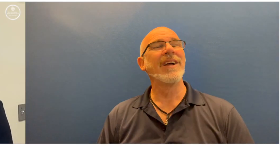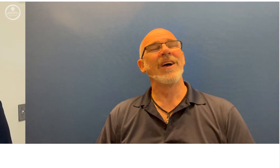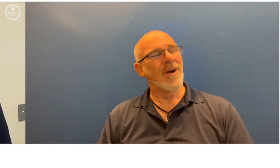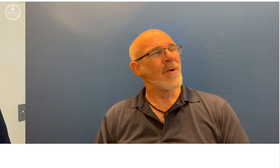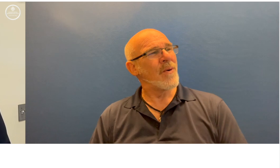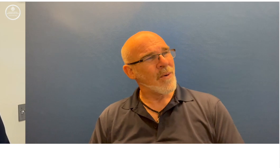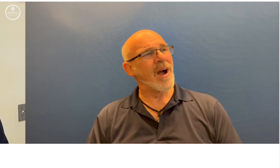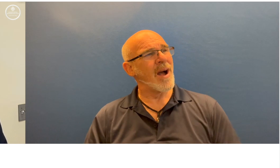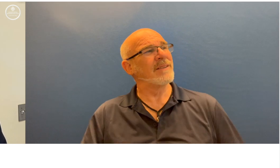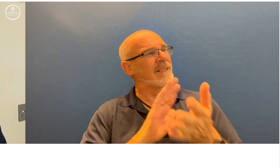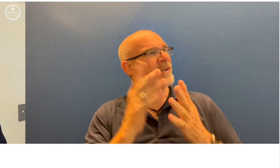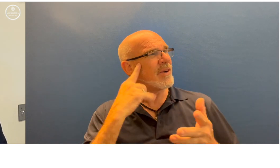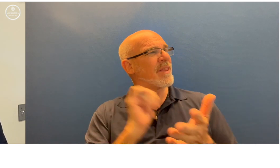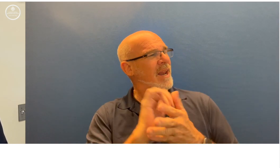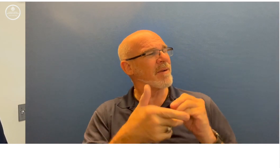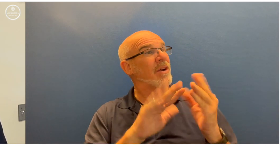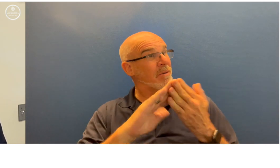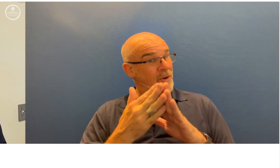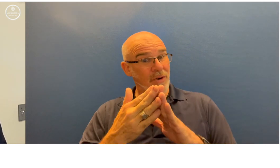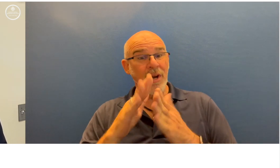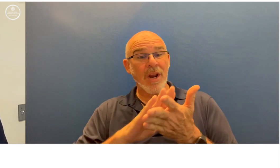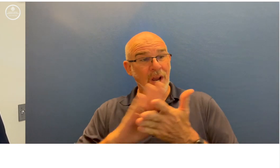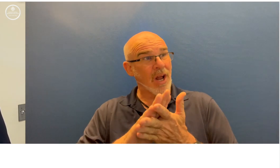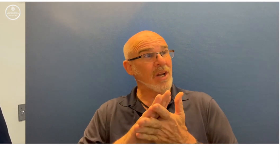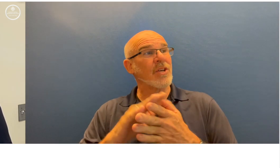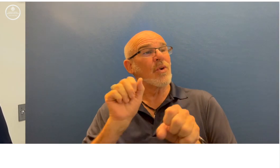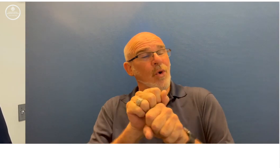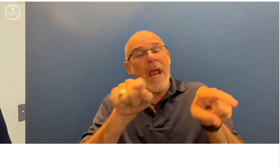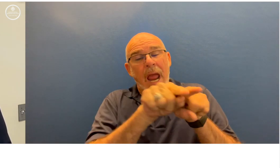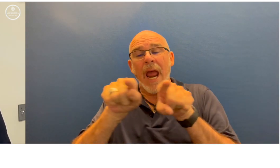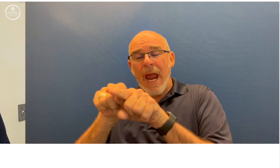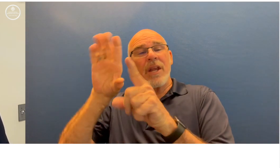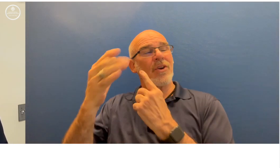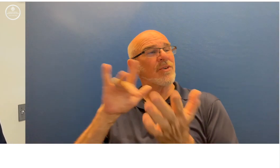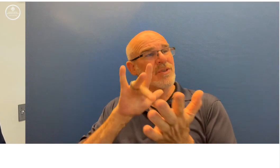for community colleges to serve as cultural centers, as places where community can come together,